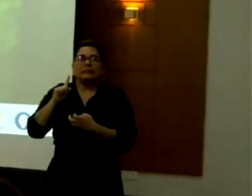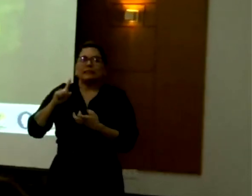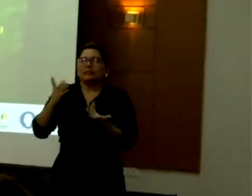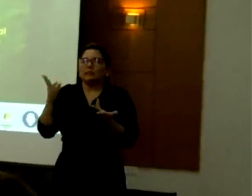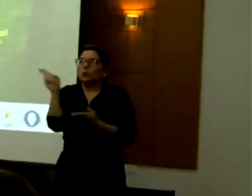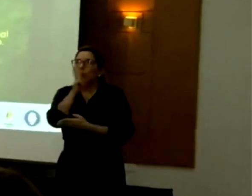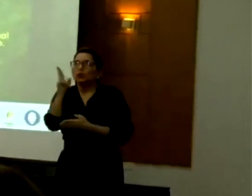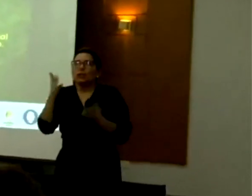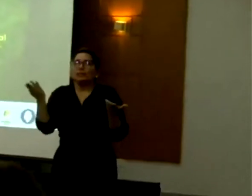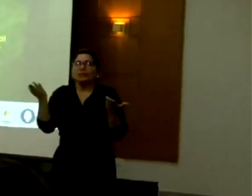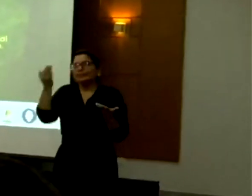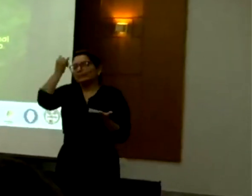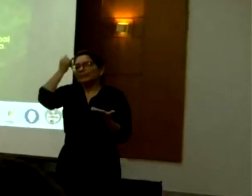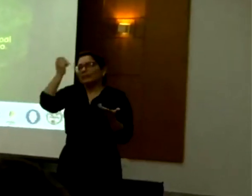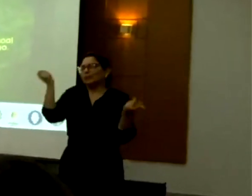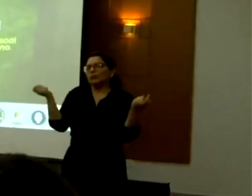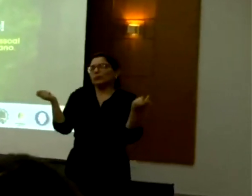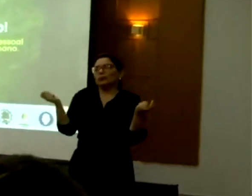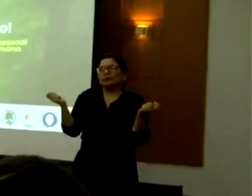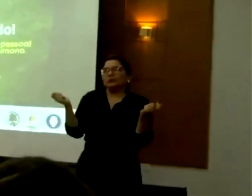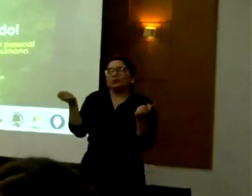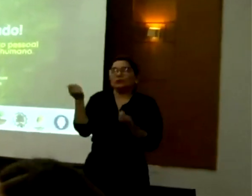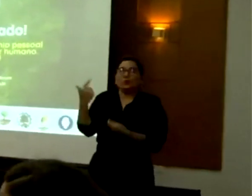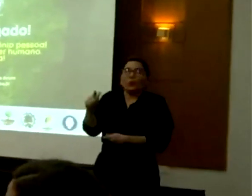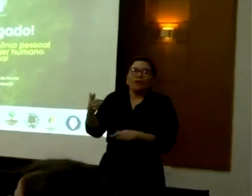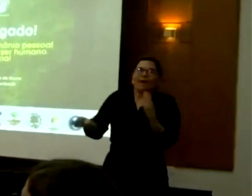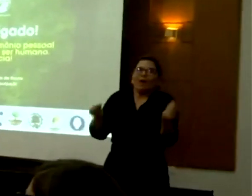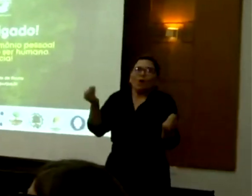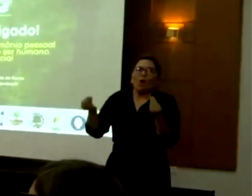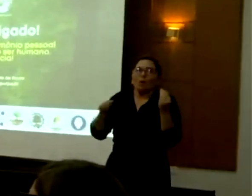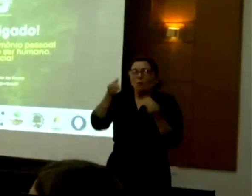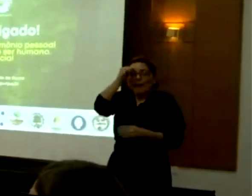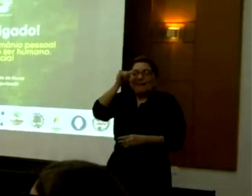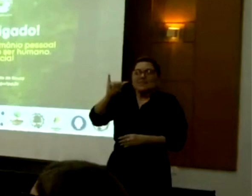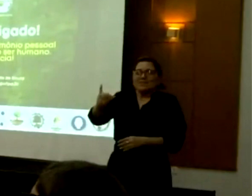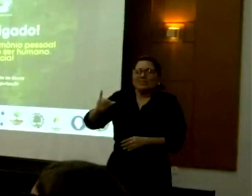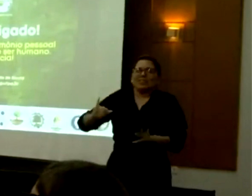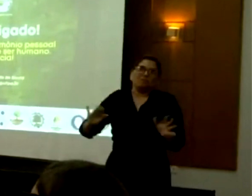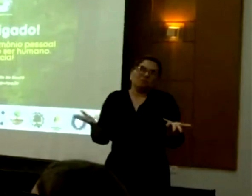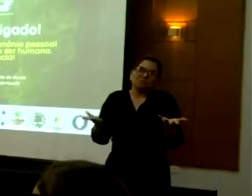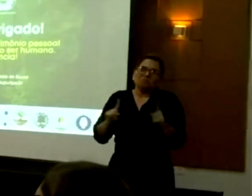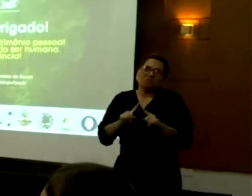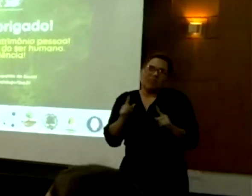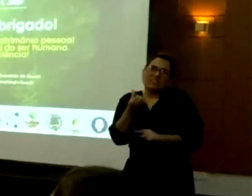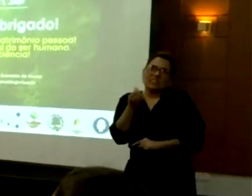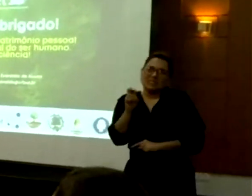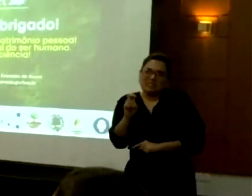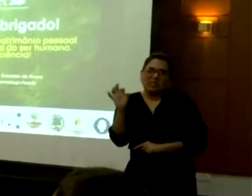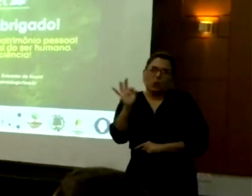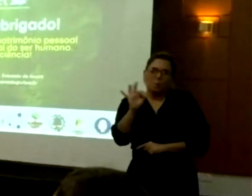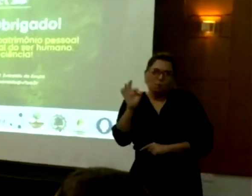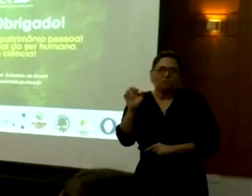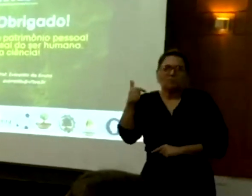we don't have predictability but I would say sixty seventy percent of the events it is possible to make a tool